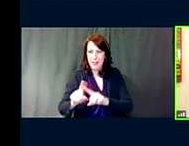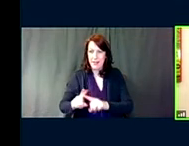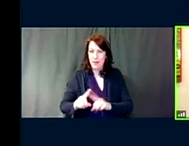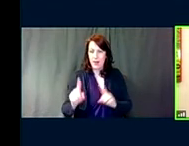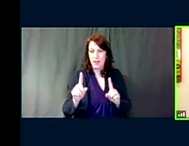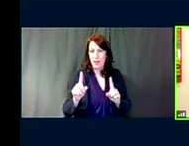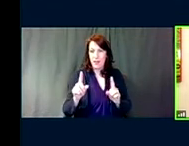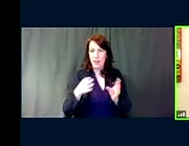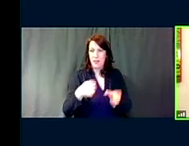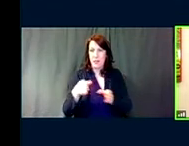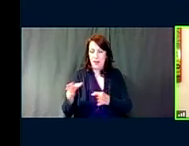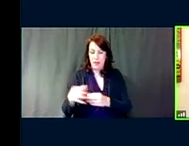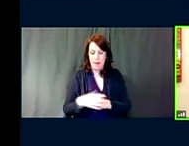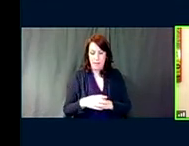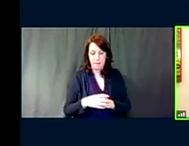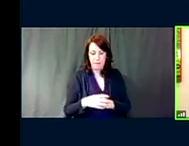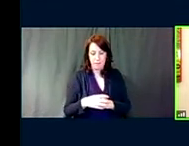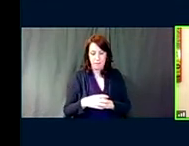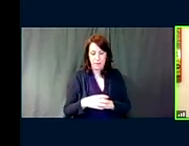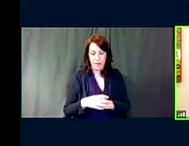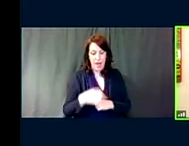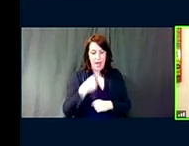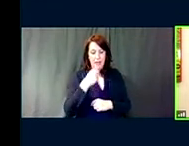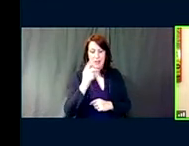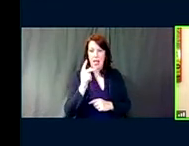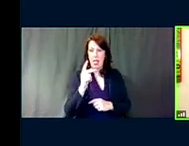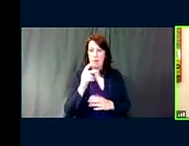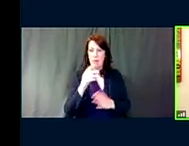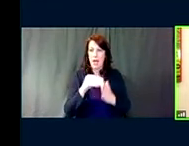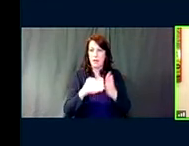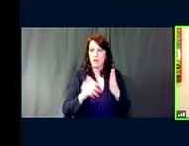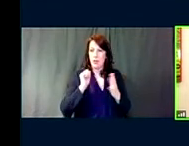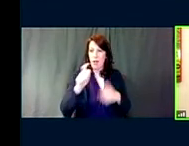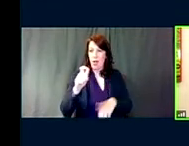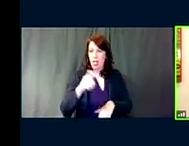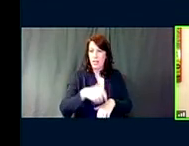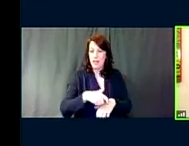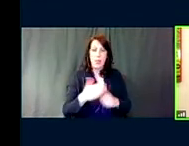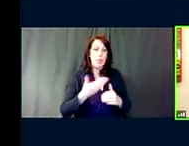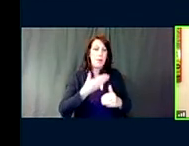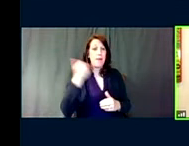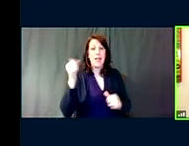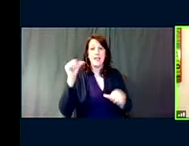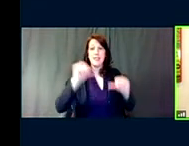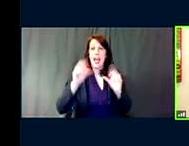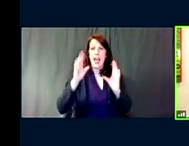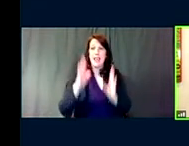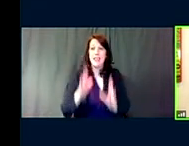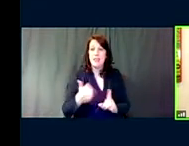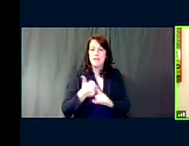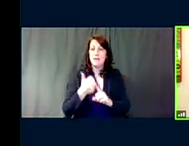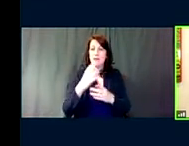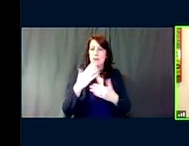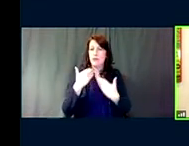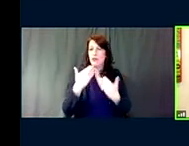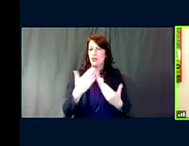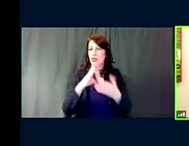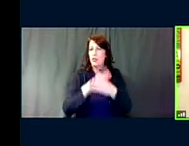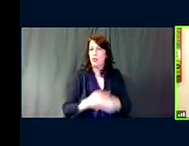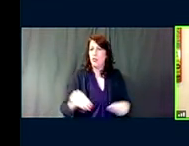ACROSS MANY DIFFERENT MEDIA. I TELL MY STUDENTS ALL THE TIME, THE BEST SCIENTISTS ARE ACTUALLY THE BEST STORY TELLERS. AND IF YOU CAN GET FOLK EXCITED